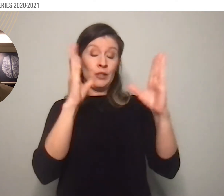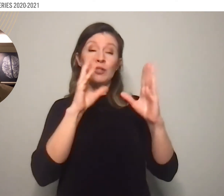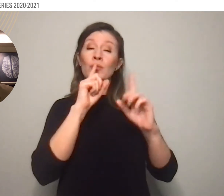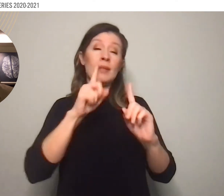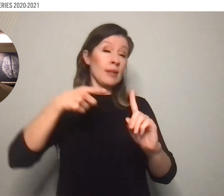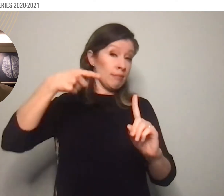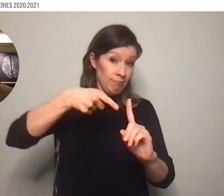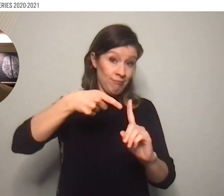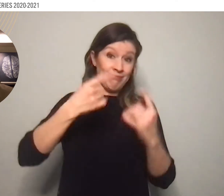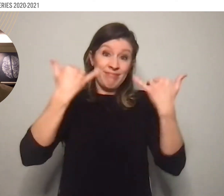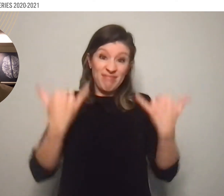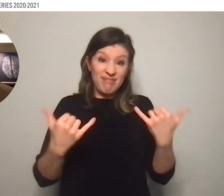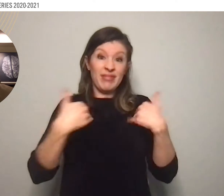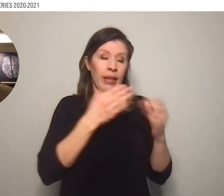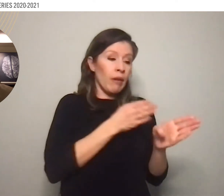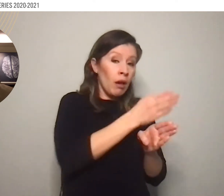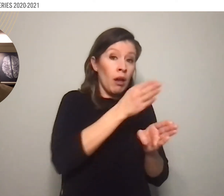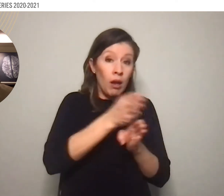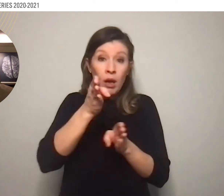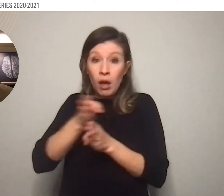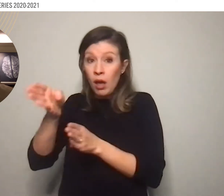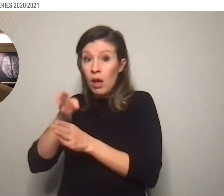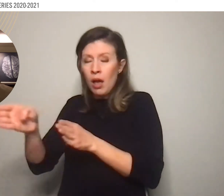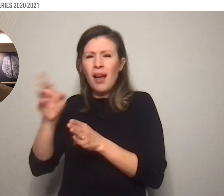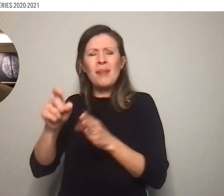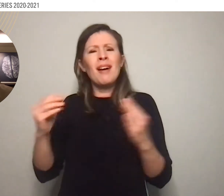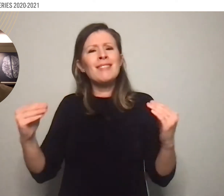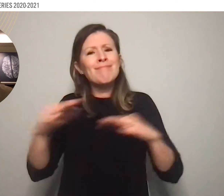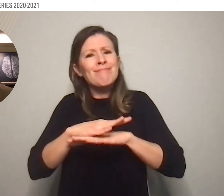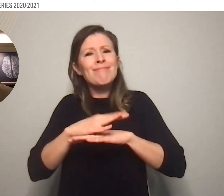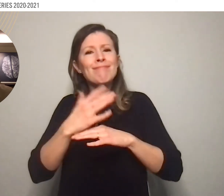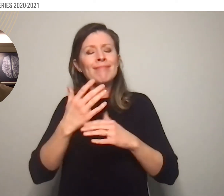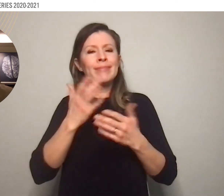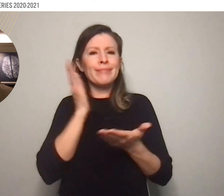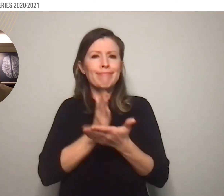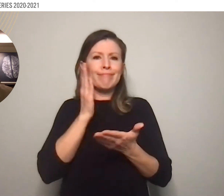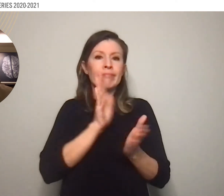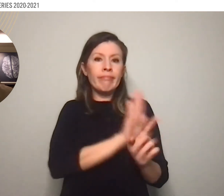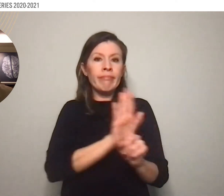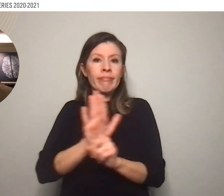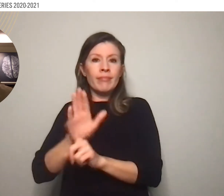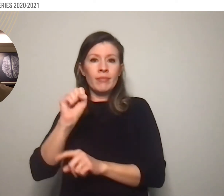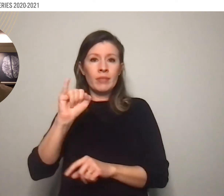vision is that we need to break down the silos of expertise if we are going to make progress.